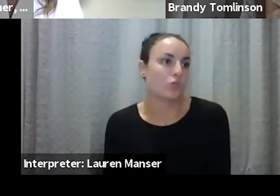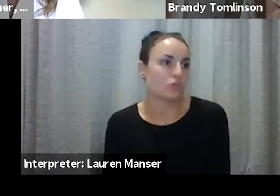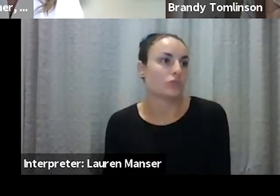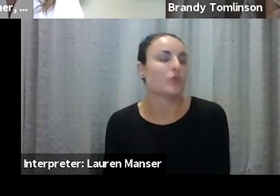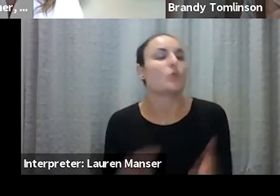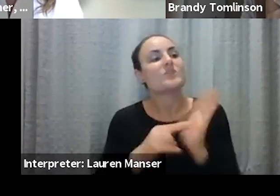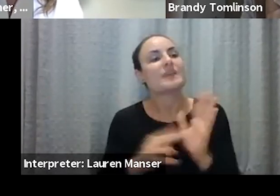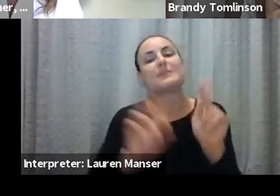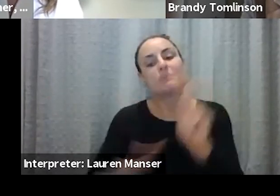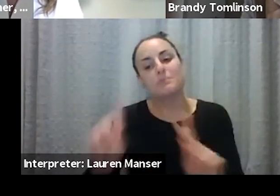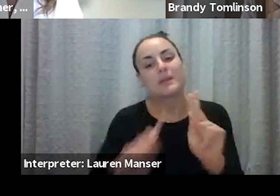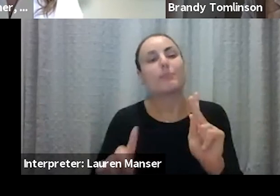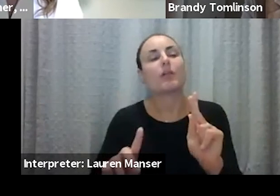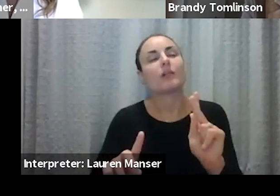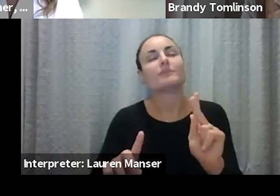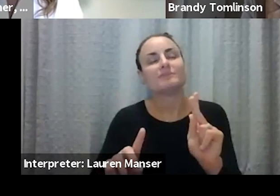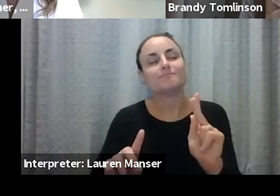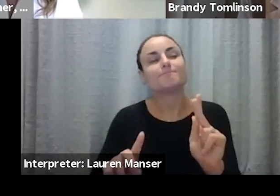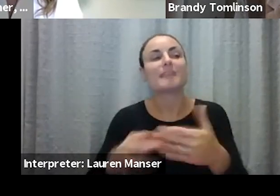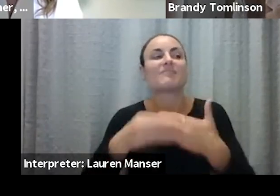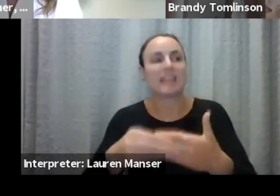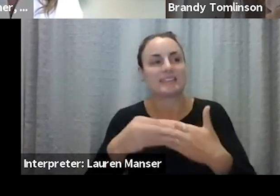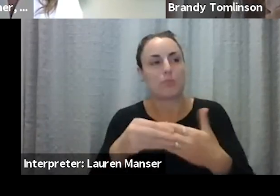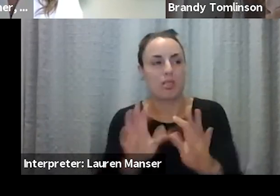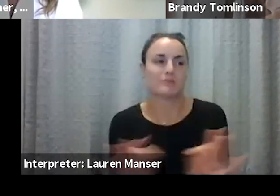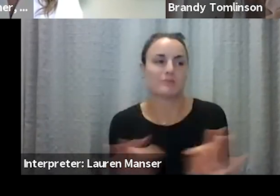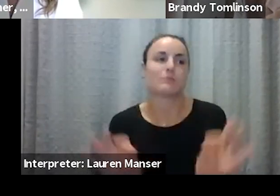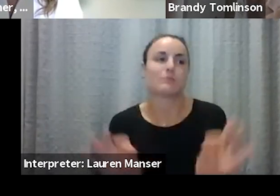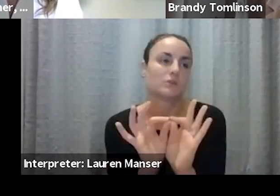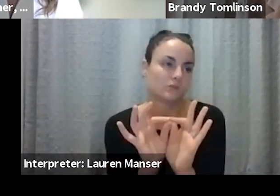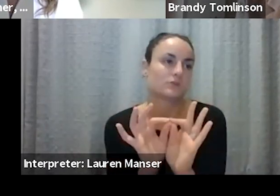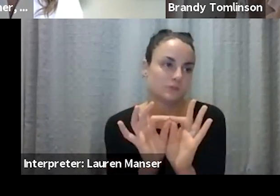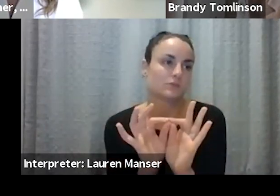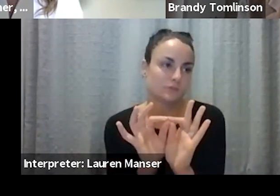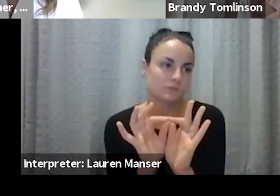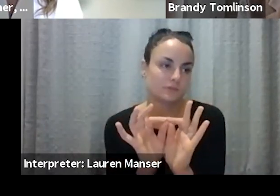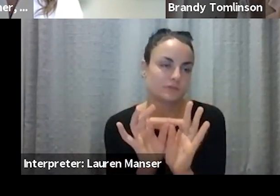with the medical documentation that we're seeking, and everything in place